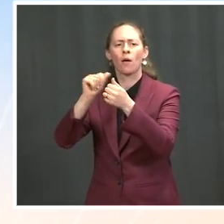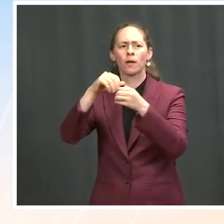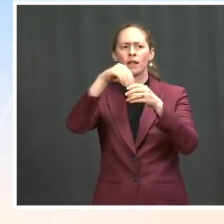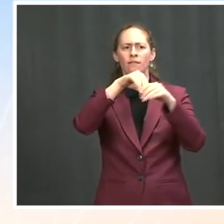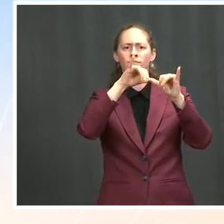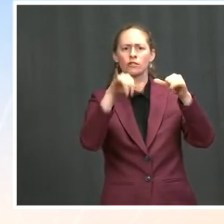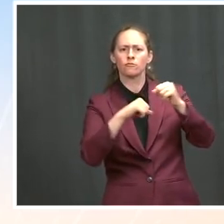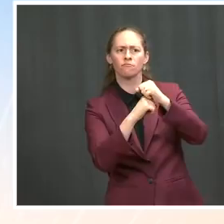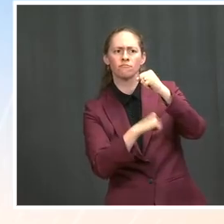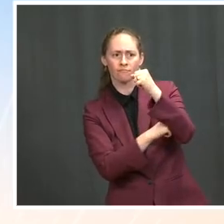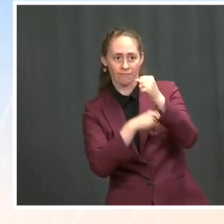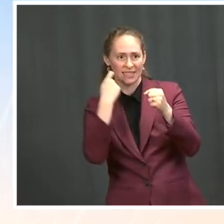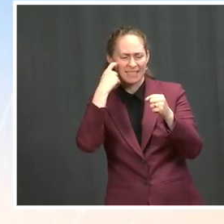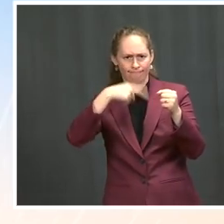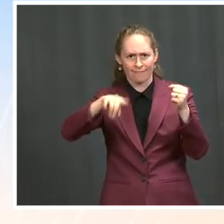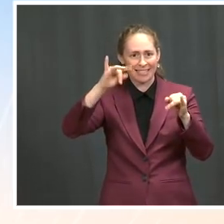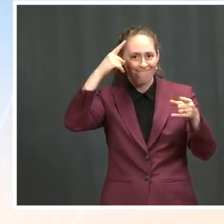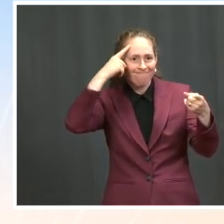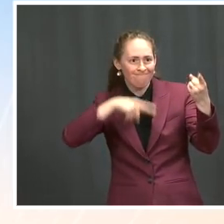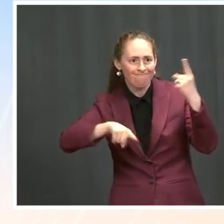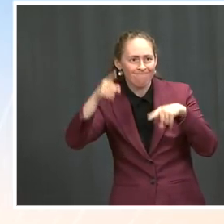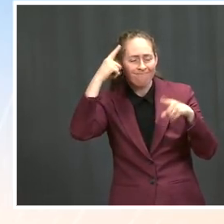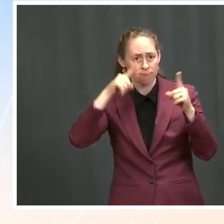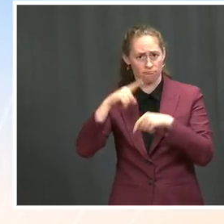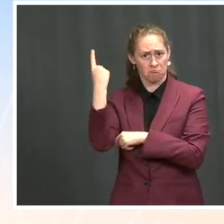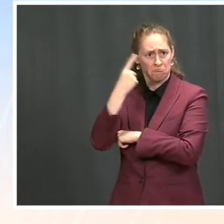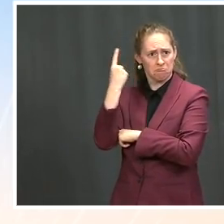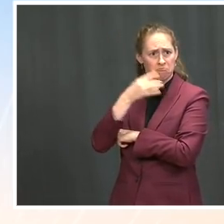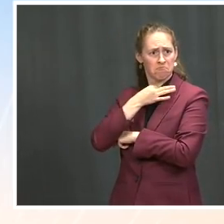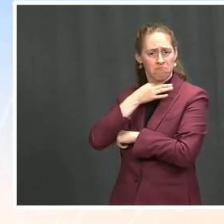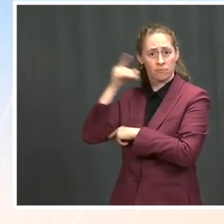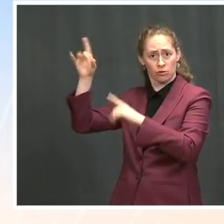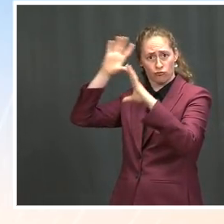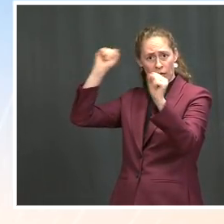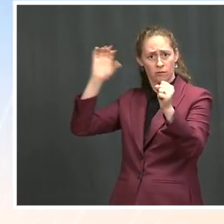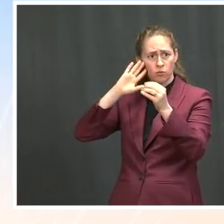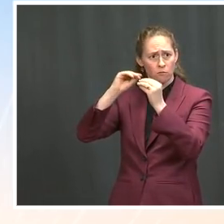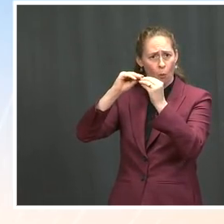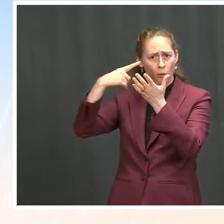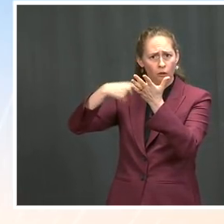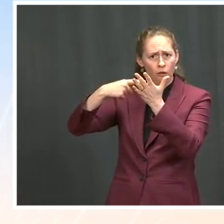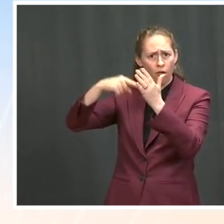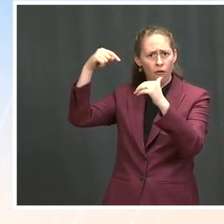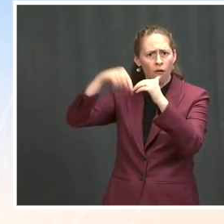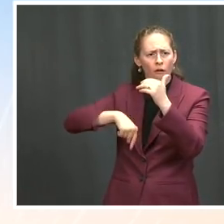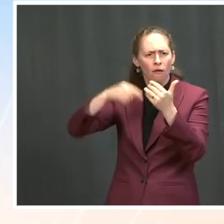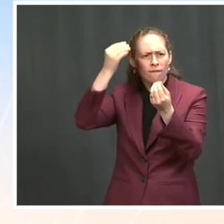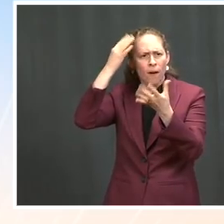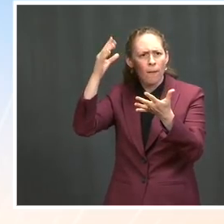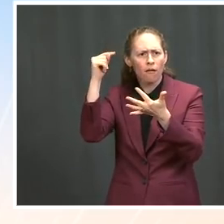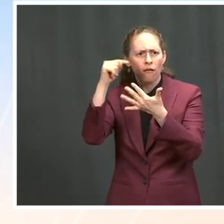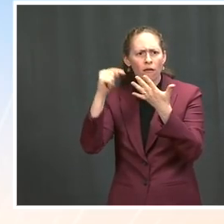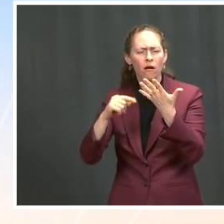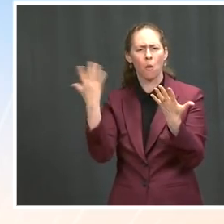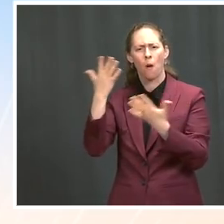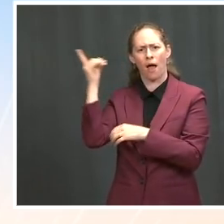the President needs to see more details. What details does he need to see? Was he not able to take a look at the package this weekend?